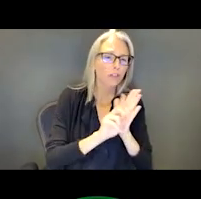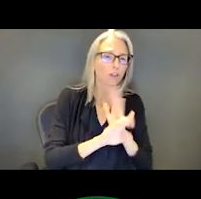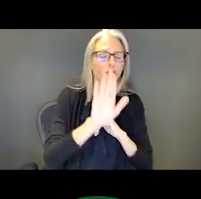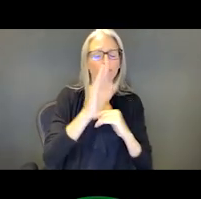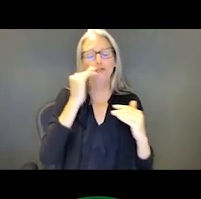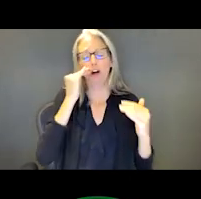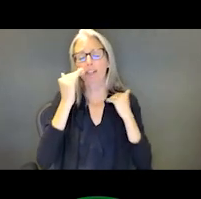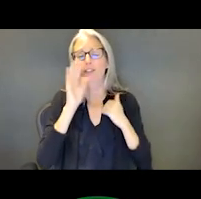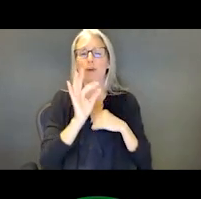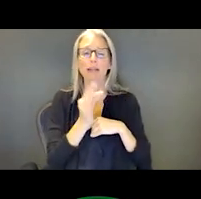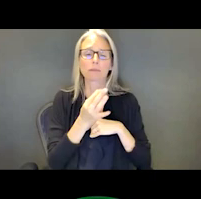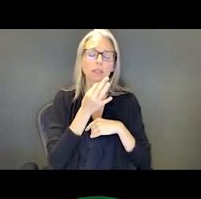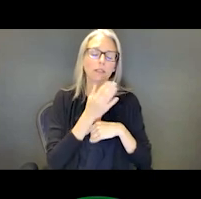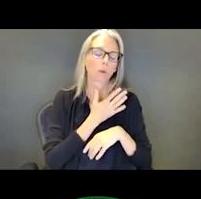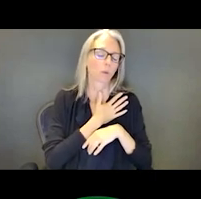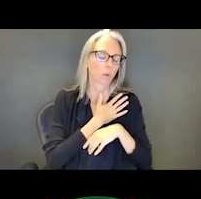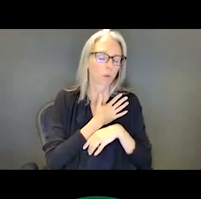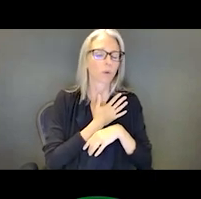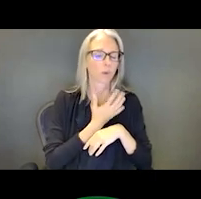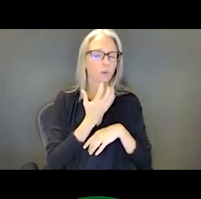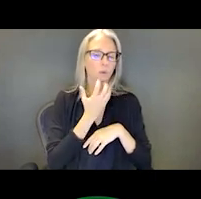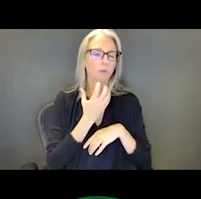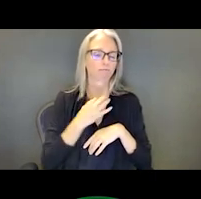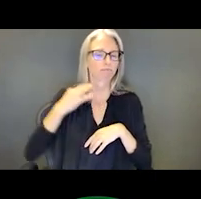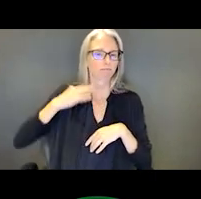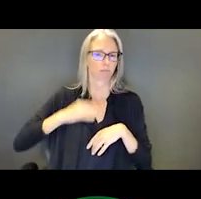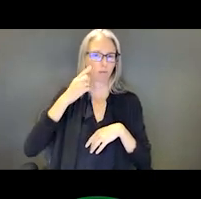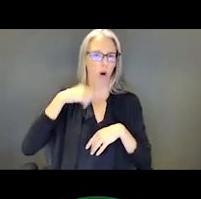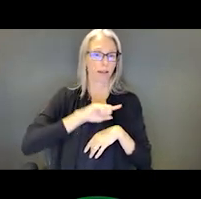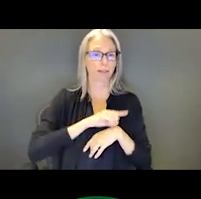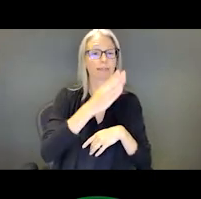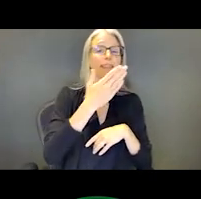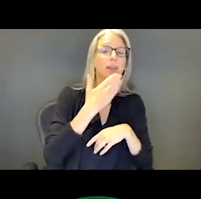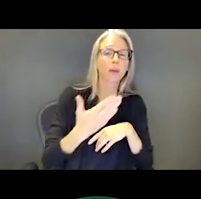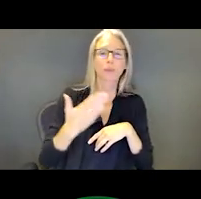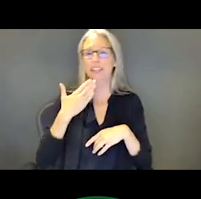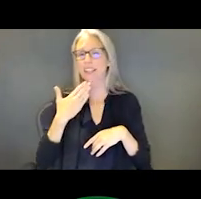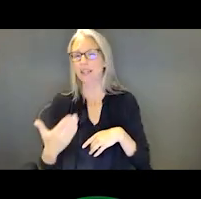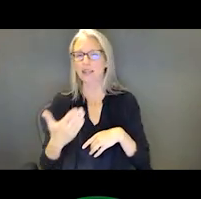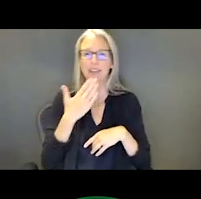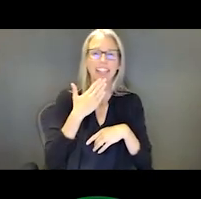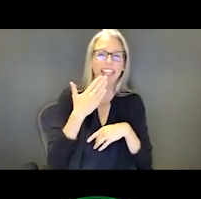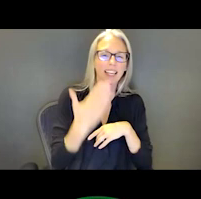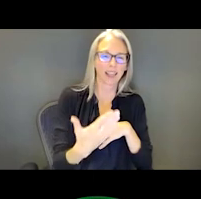Thank you, Craig, Glennis, and Michaela.